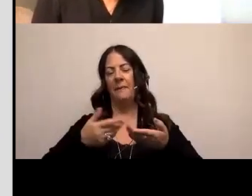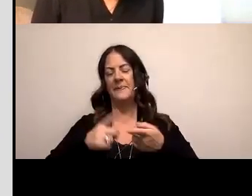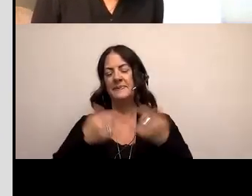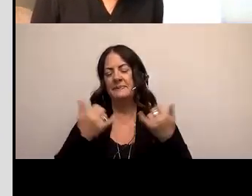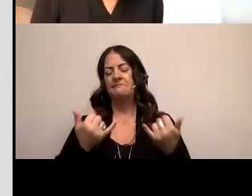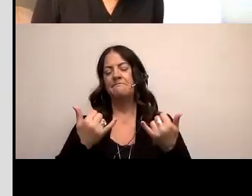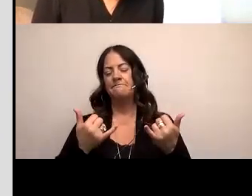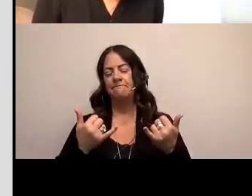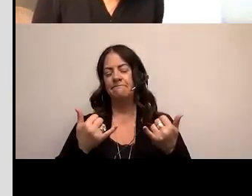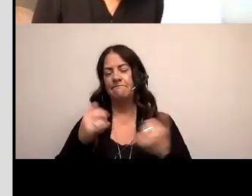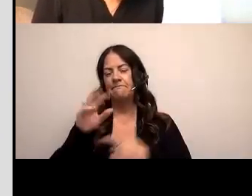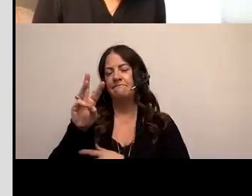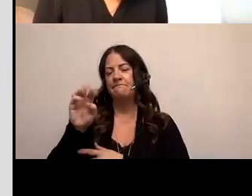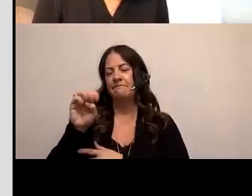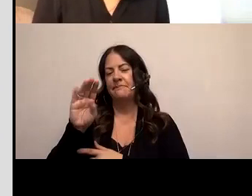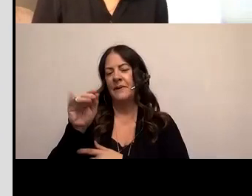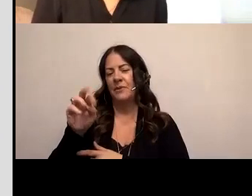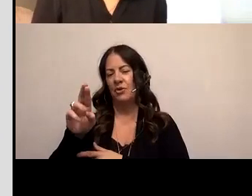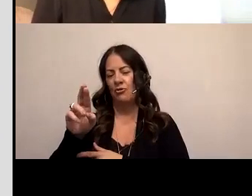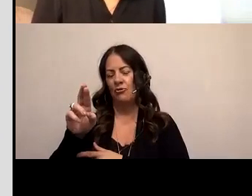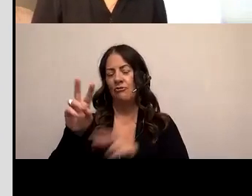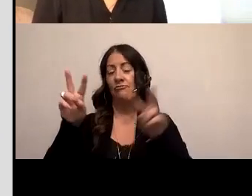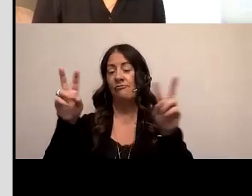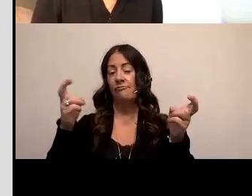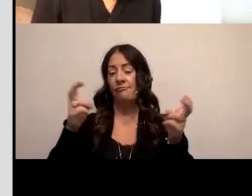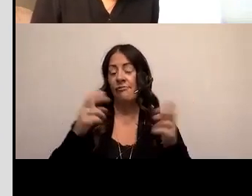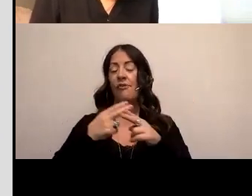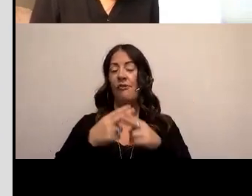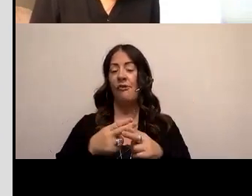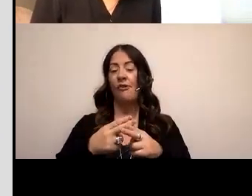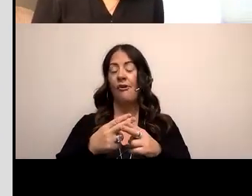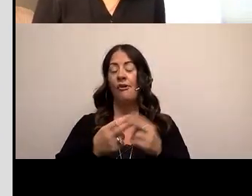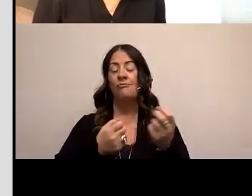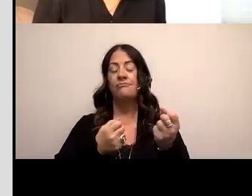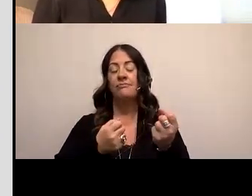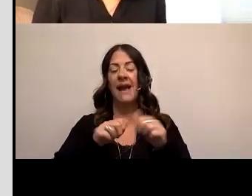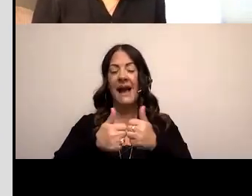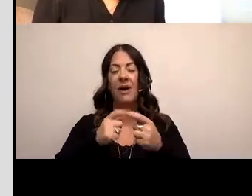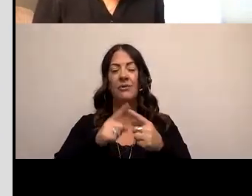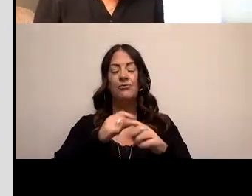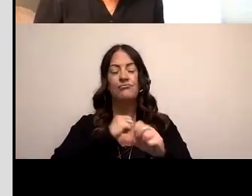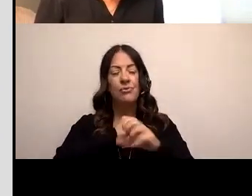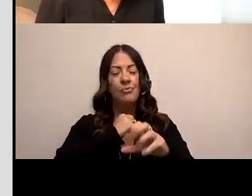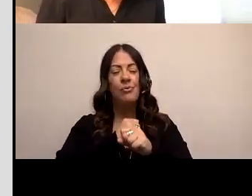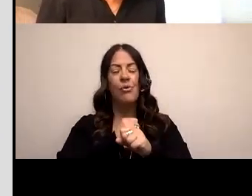WHICH IS PROMOTING EMOTIONAL SAFETY DURING UNCERTAIN TIMES AND OUR SPEAKER IS JENNIFER